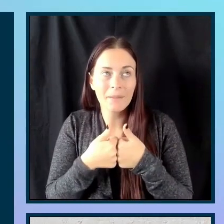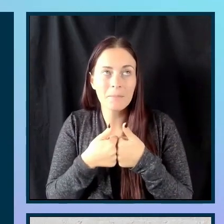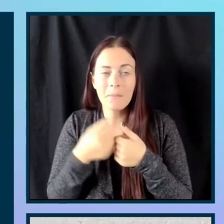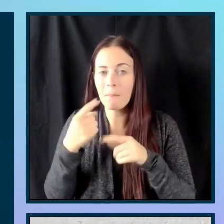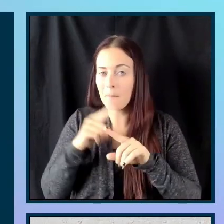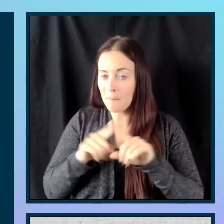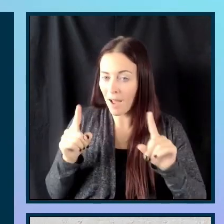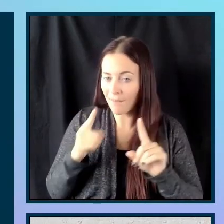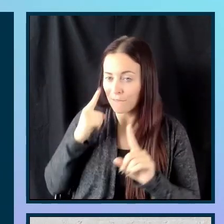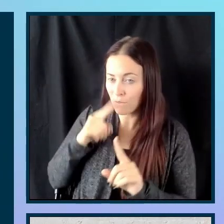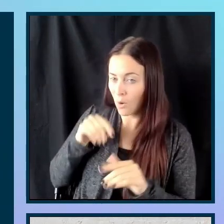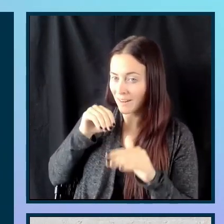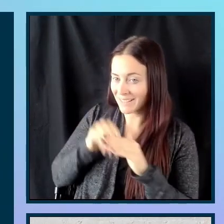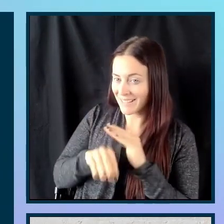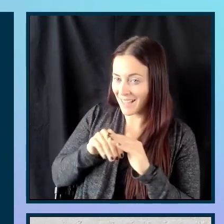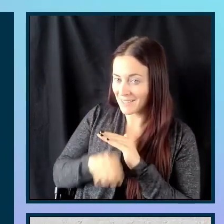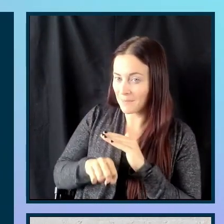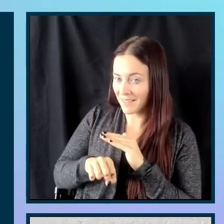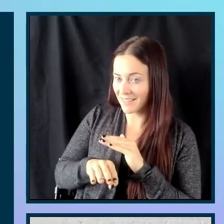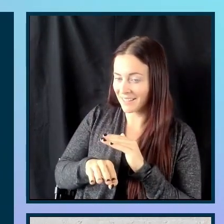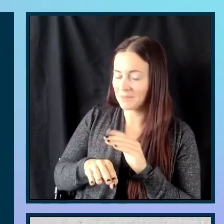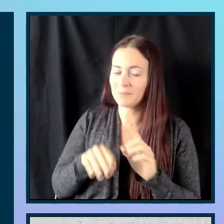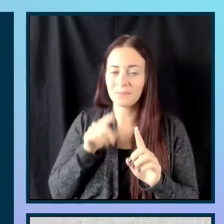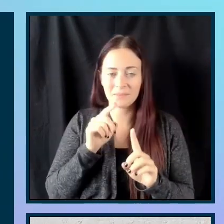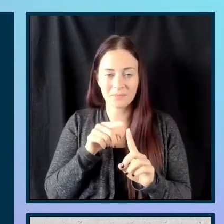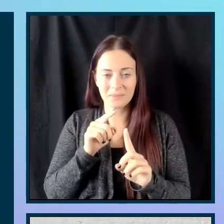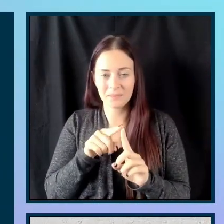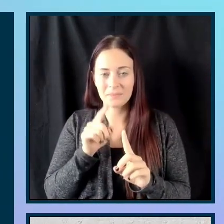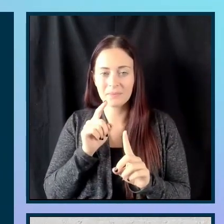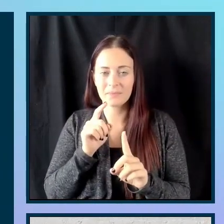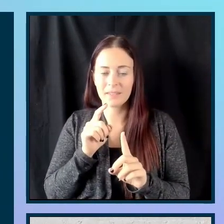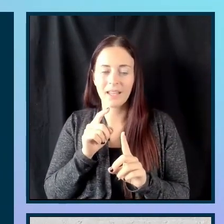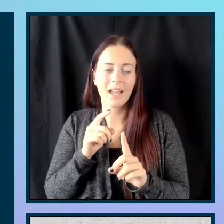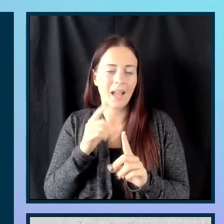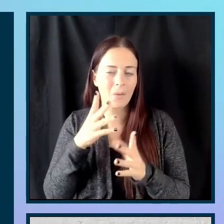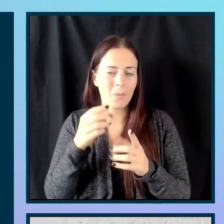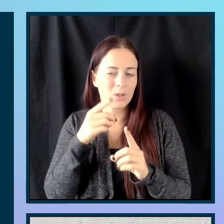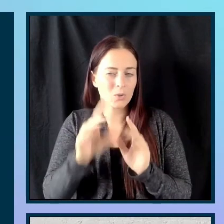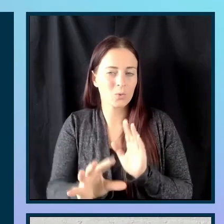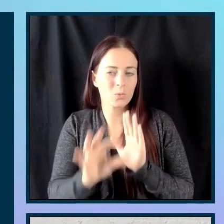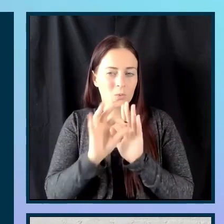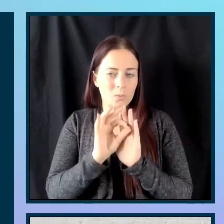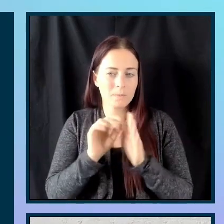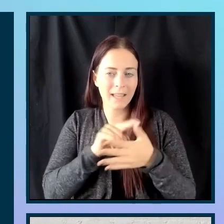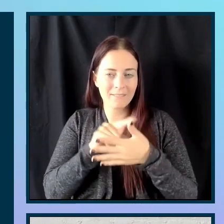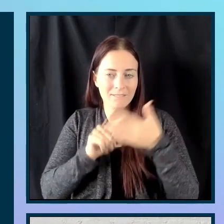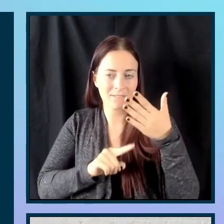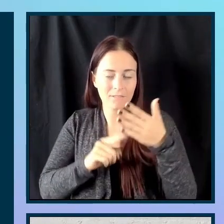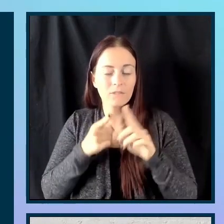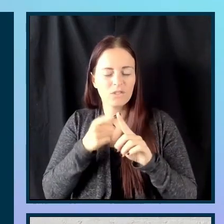You have five choices for your career. Put the one you want in the chat. Here are your have options